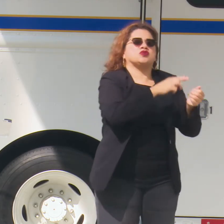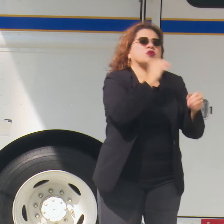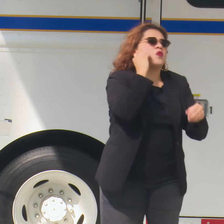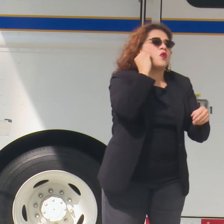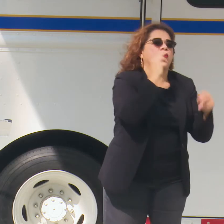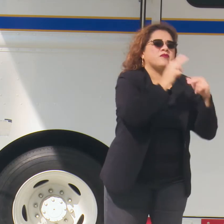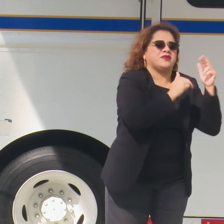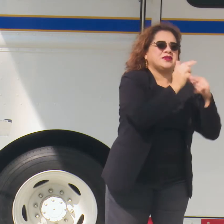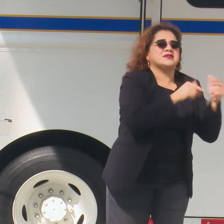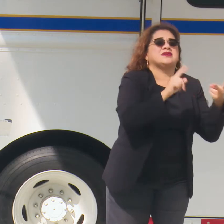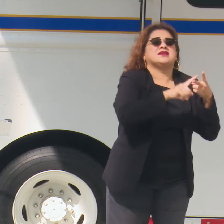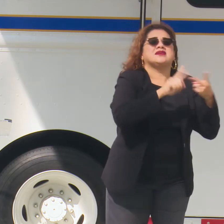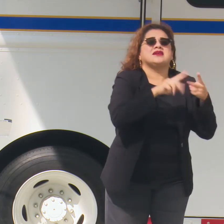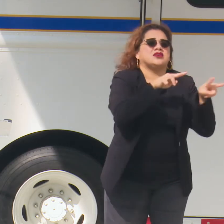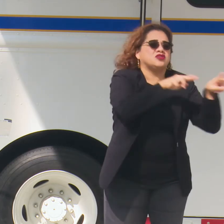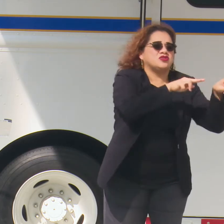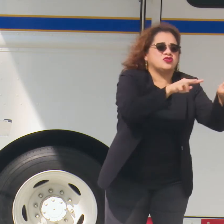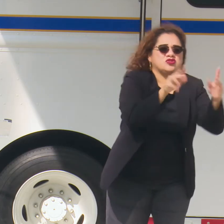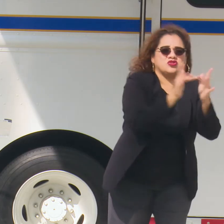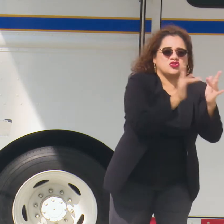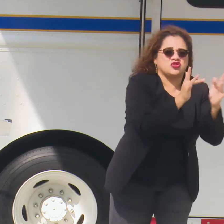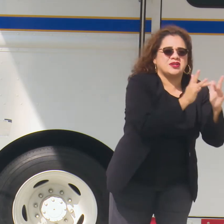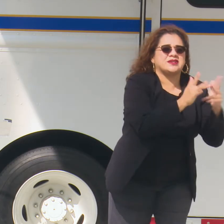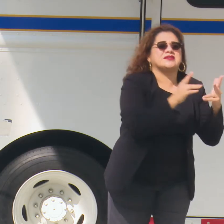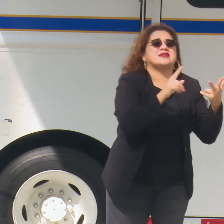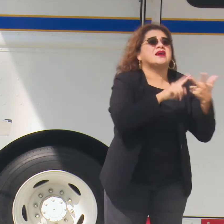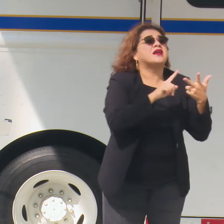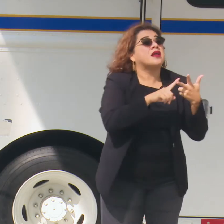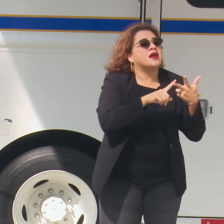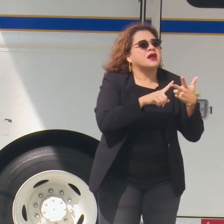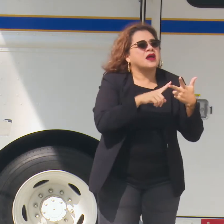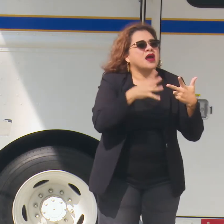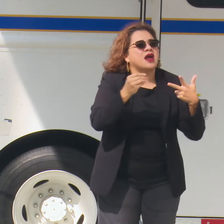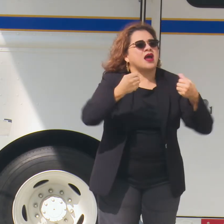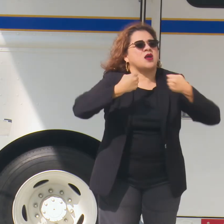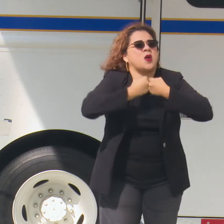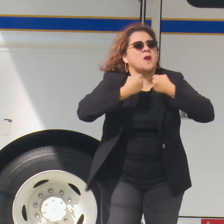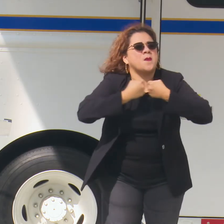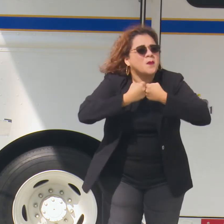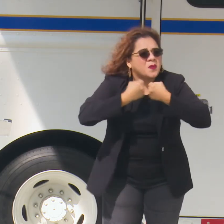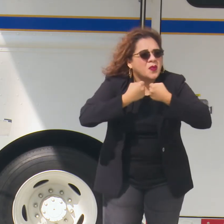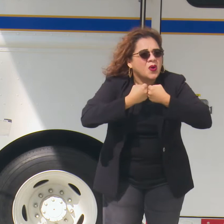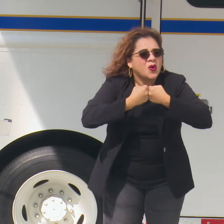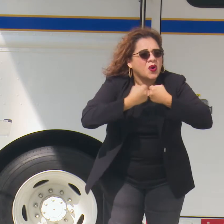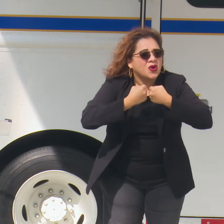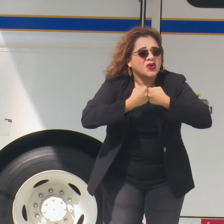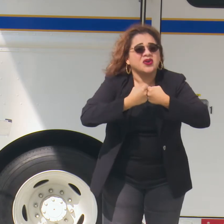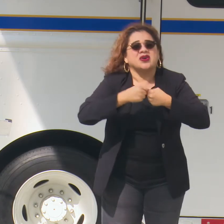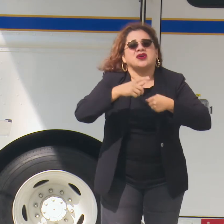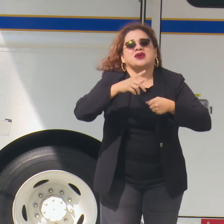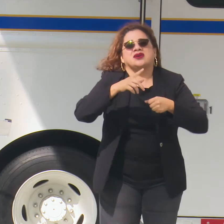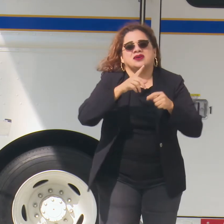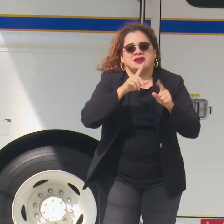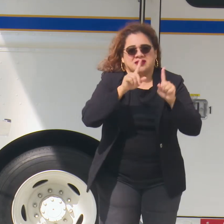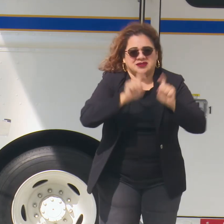border region Imperial County, also a Latino community with a lot of essential workers, has also had some oversight hearings and